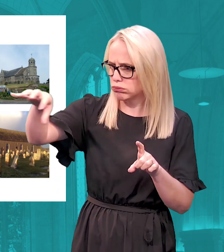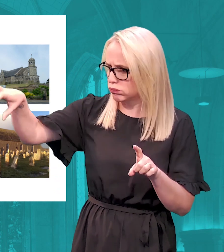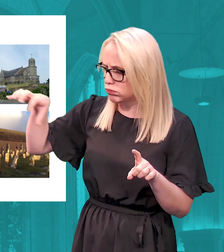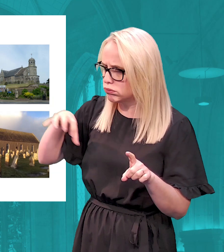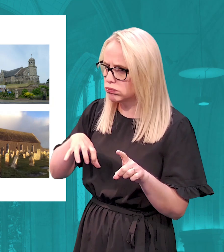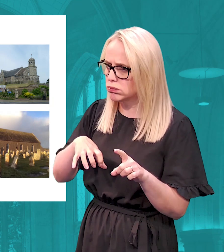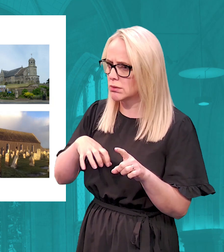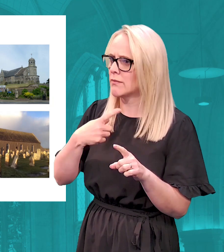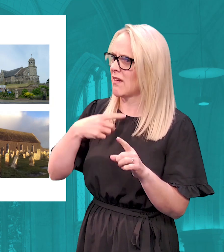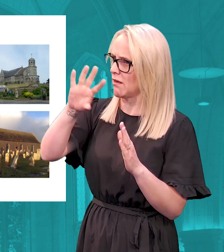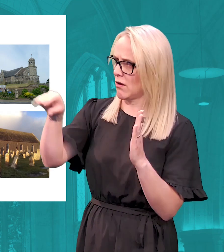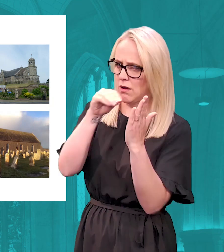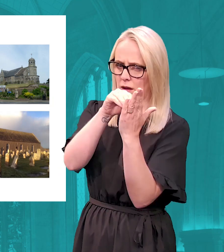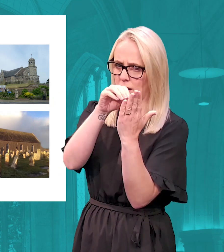than any other organisation.